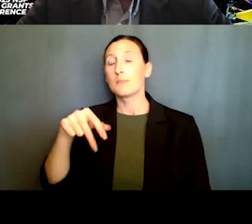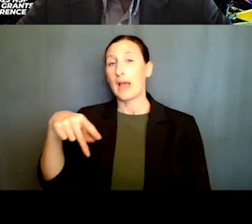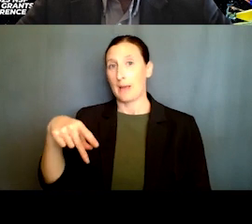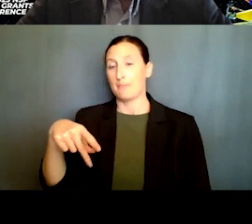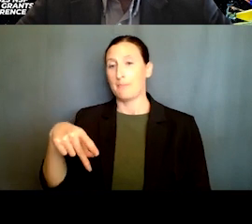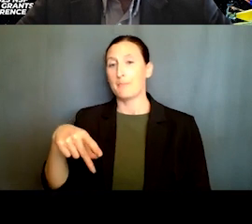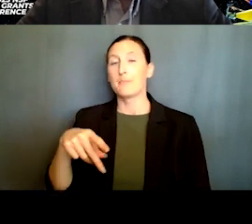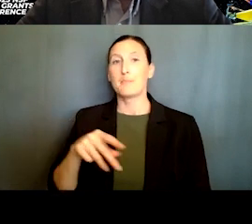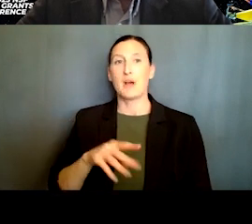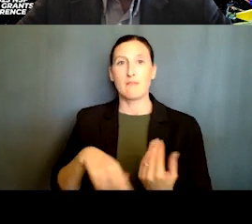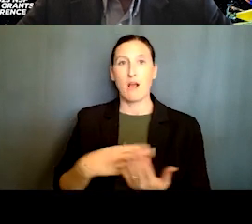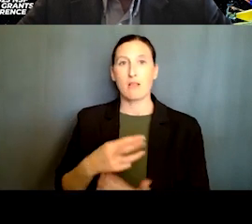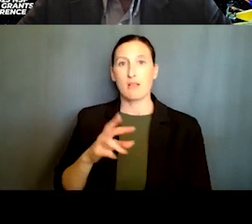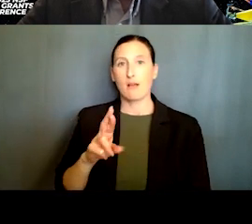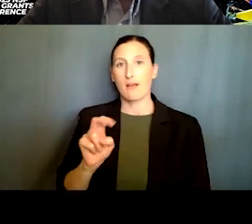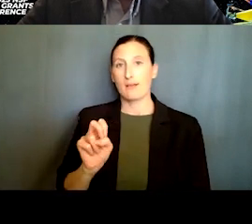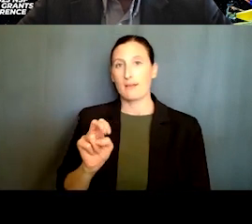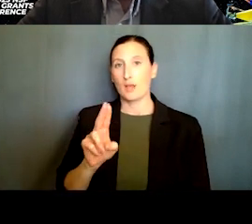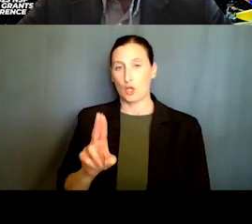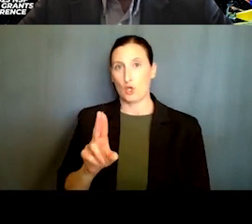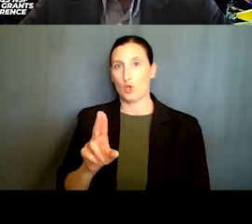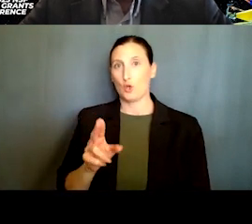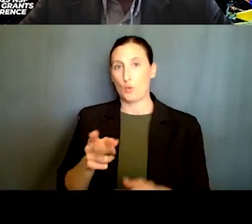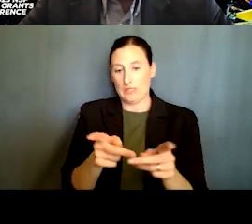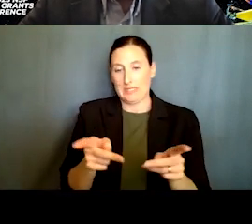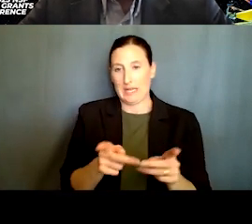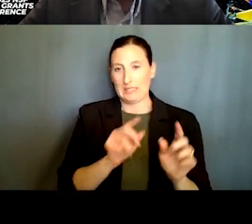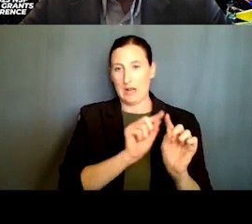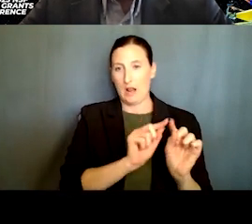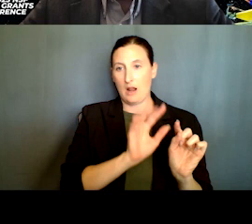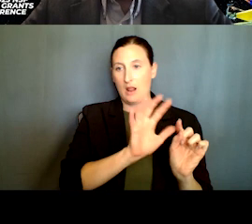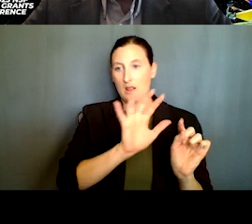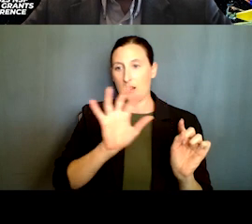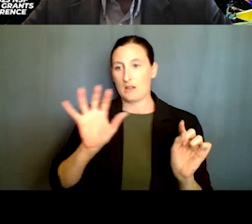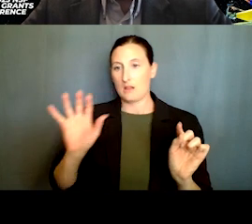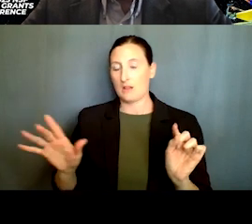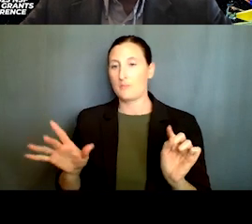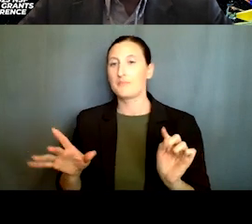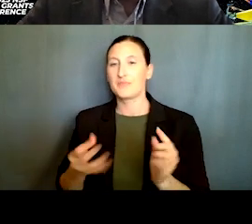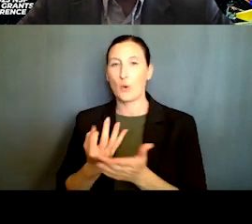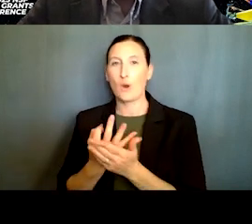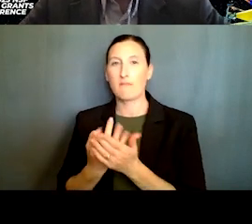REU sites funded by materials research. It doesn't actually give it data, just says a few years ago